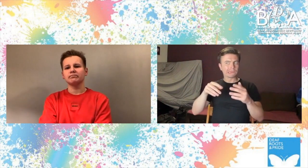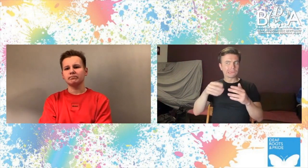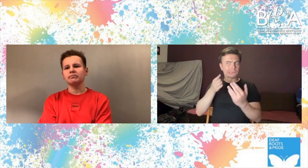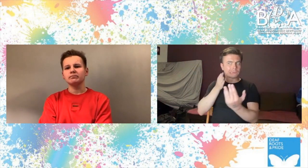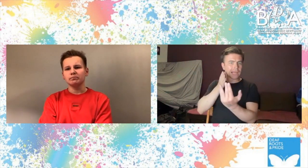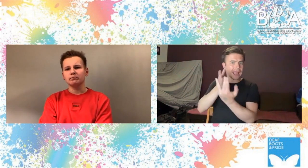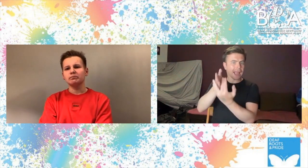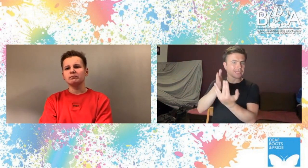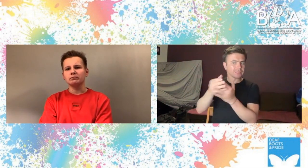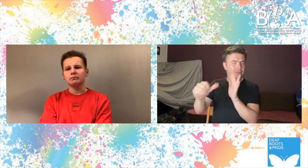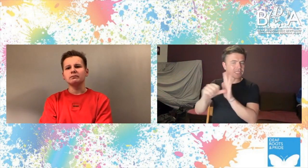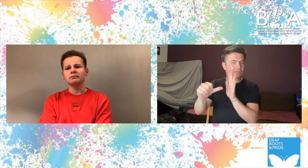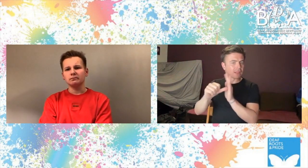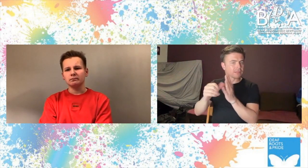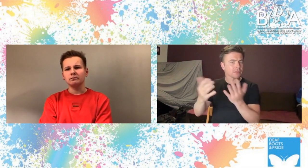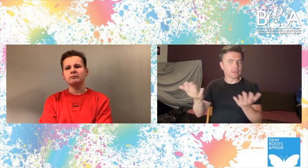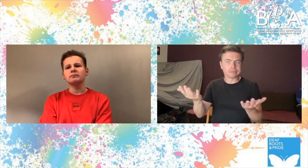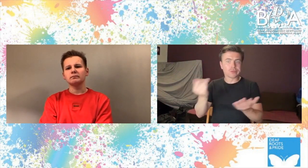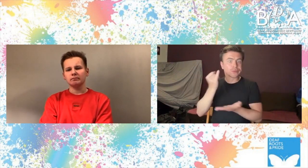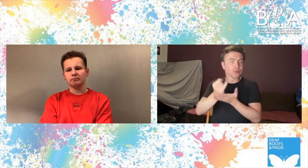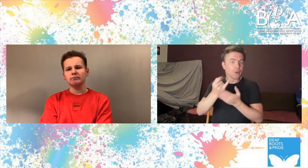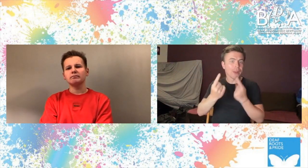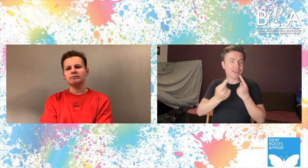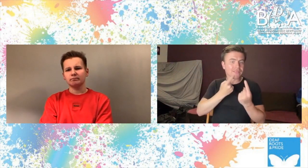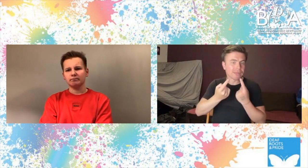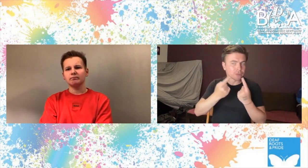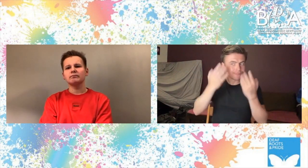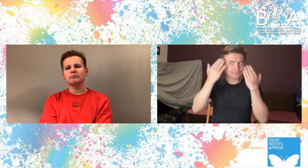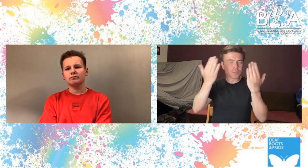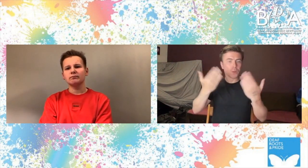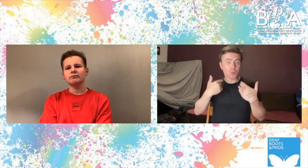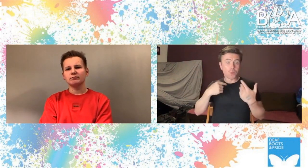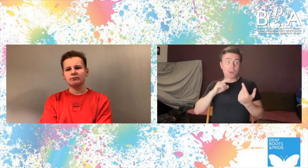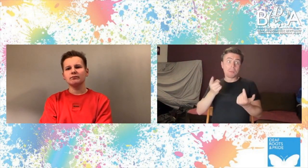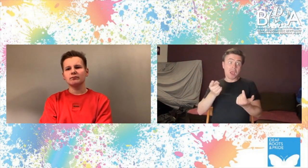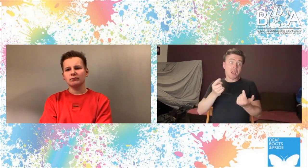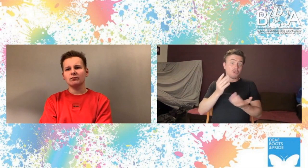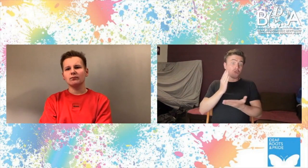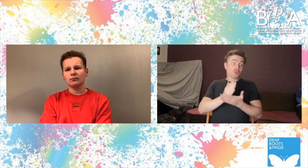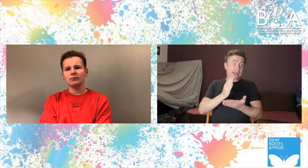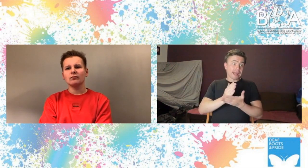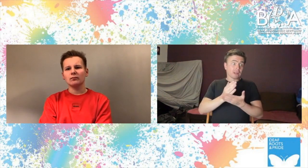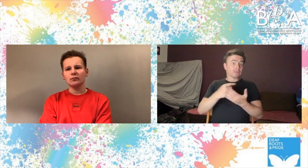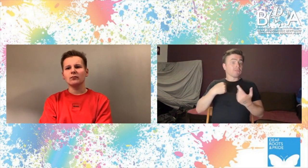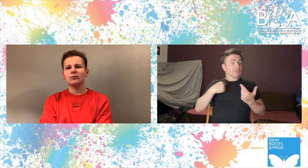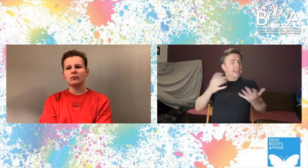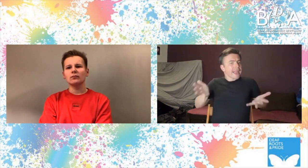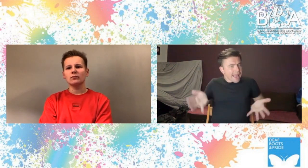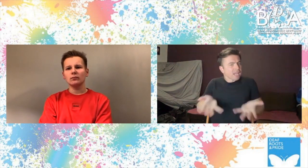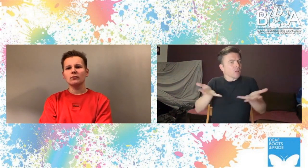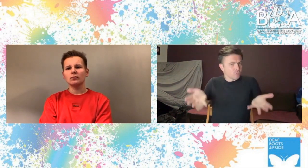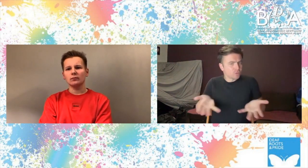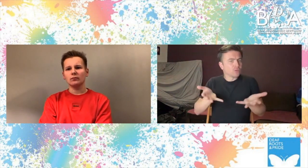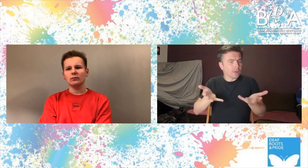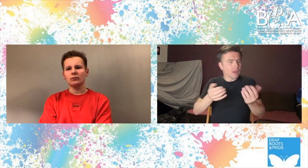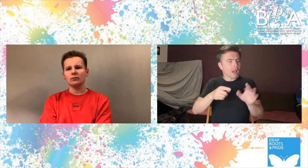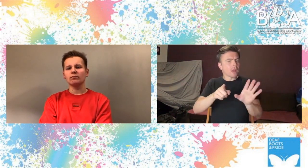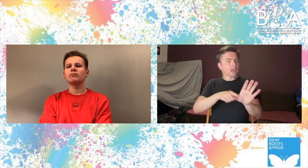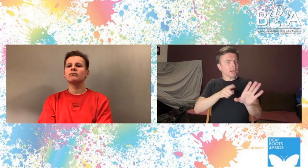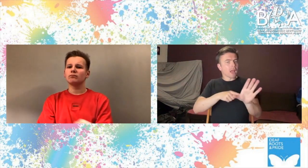access to tuition has been difficult. It might be because people could not get hold of the right information. But I would definitely encourage